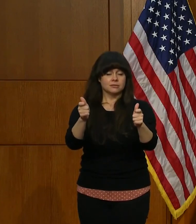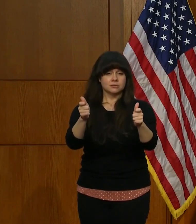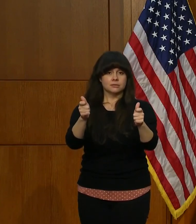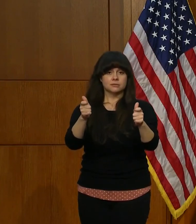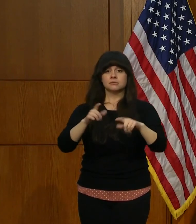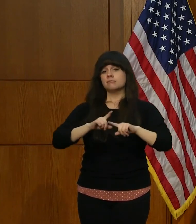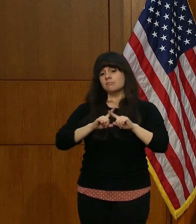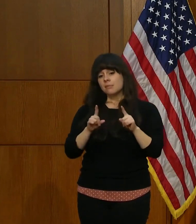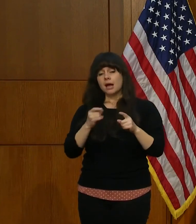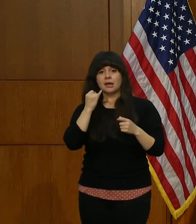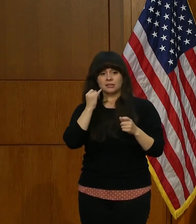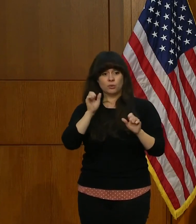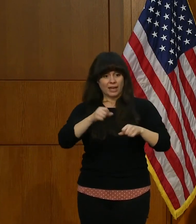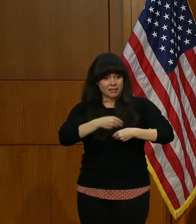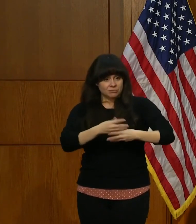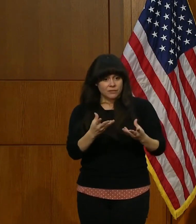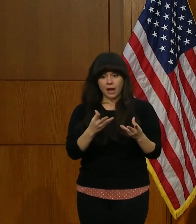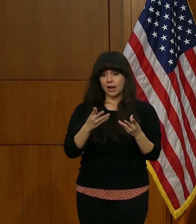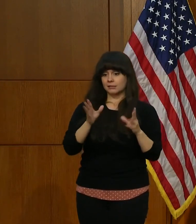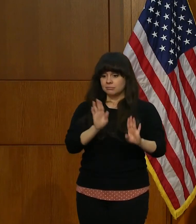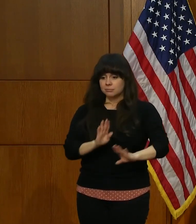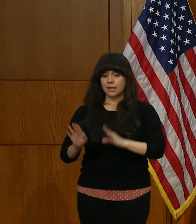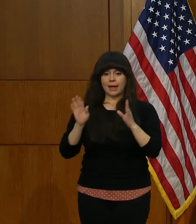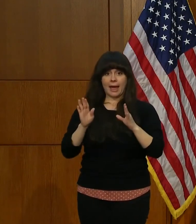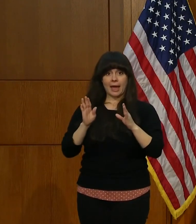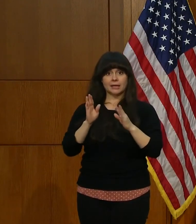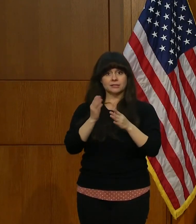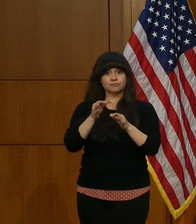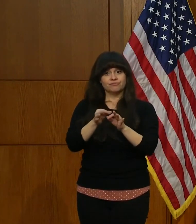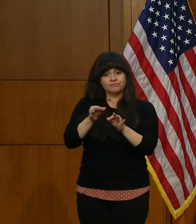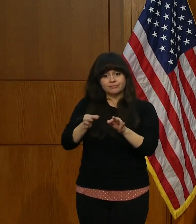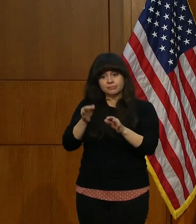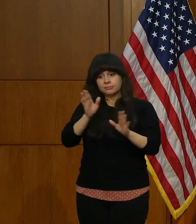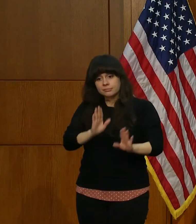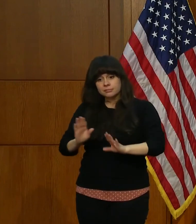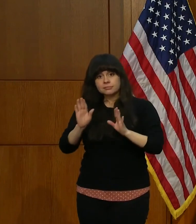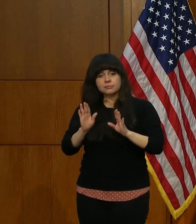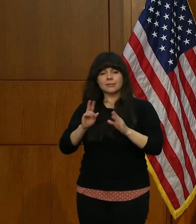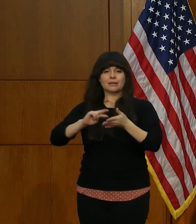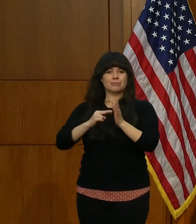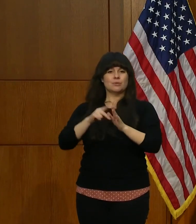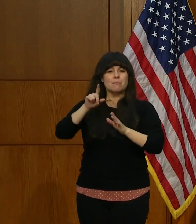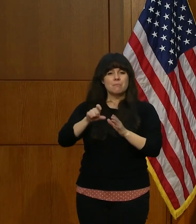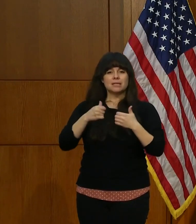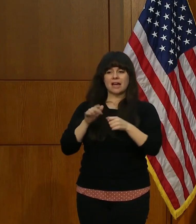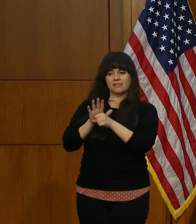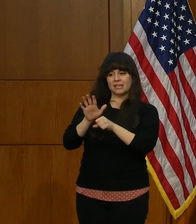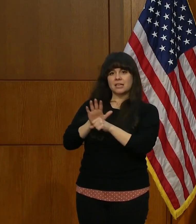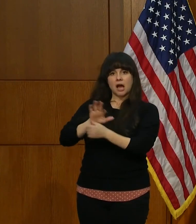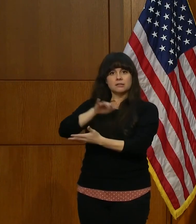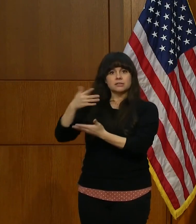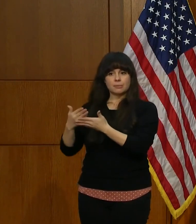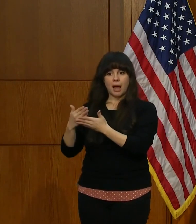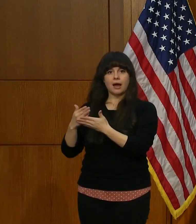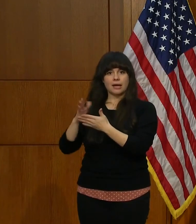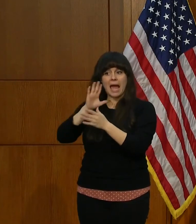QUICKLY. BUT BEING ABLE TO DO THAT AND BEING ABLE TO PLAN A